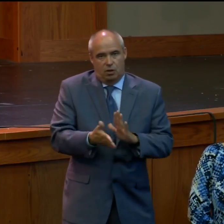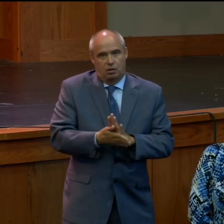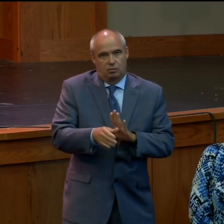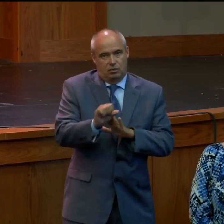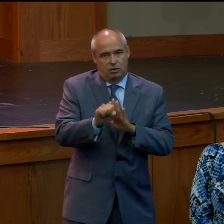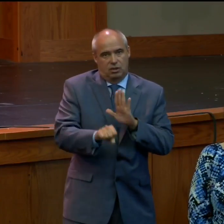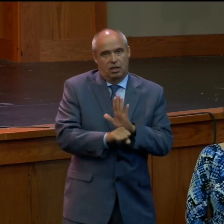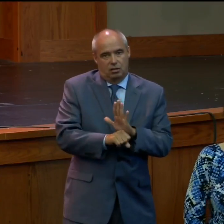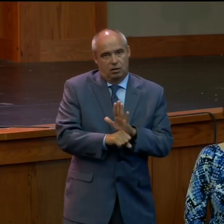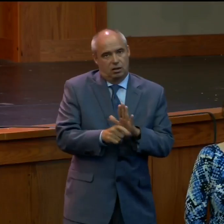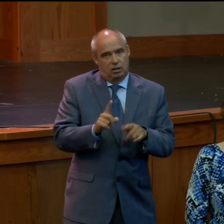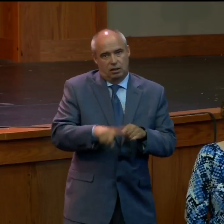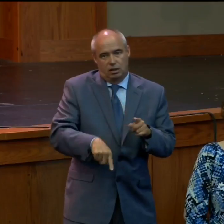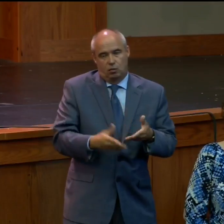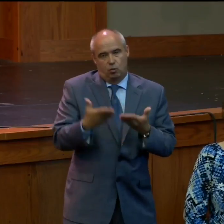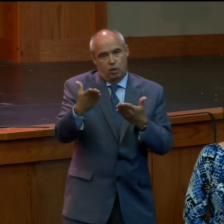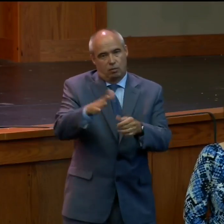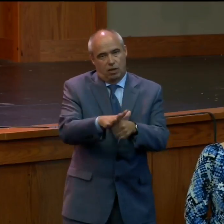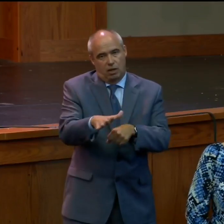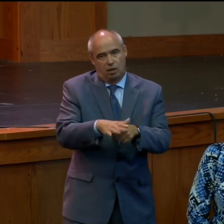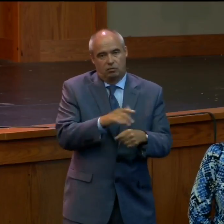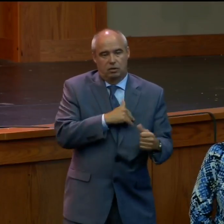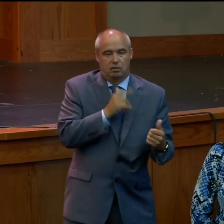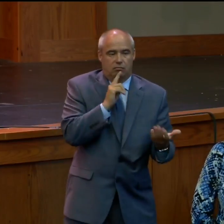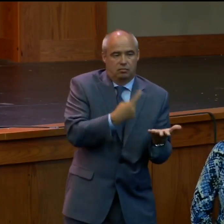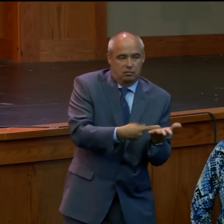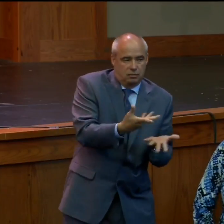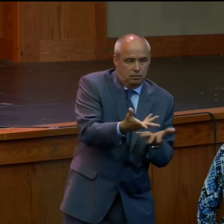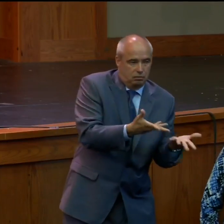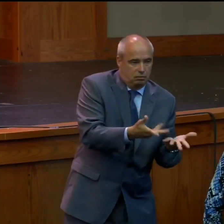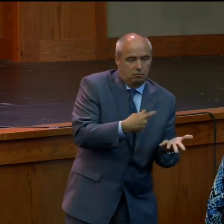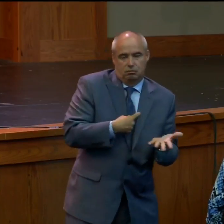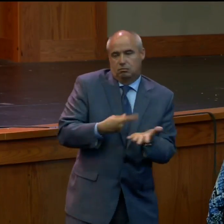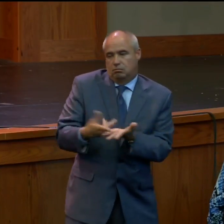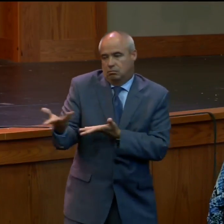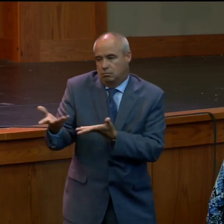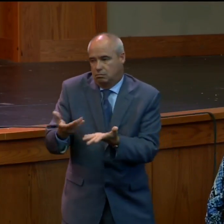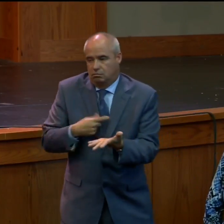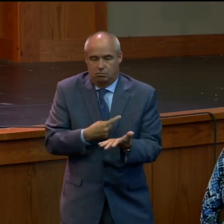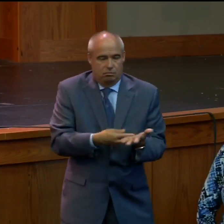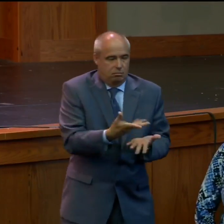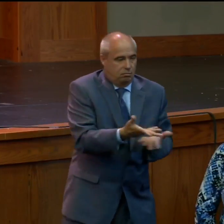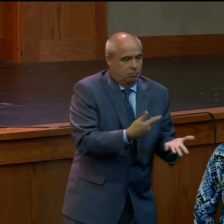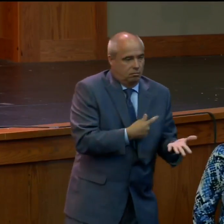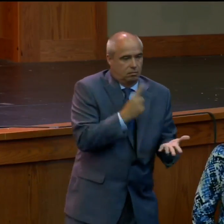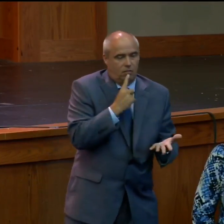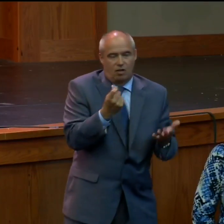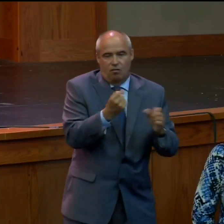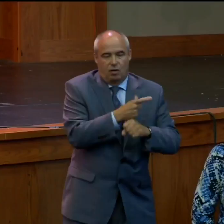SO I JUST CAN'T RECOMMEND ENOUGH TALKING TO THE PEOPLE YOU KNOW. TELLING THEM ABOUT THIS FIGHT STARTING NOW SO THAT WHEN THE